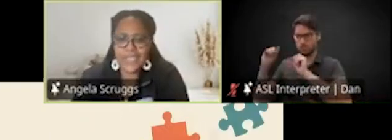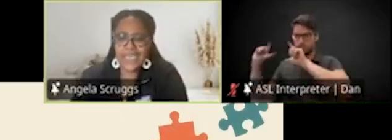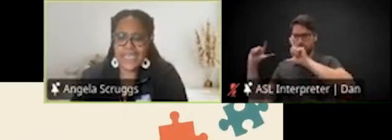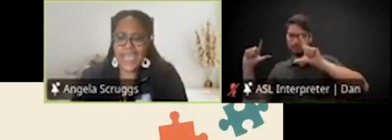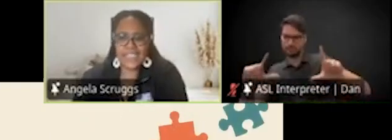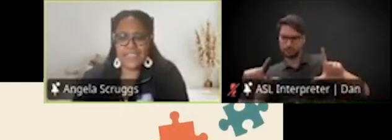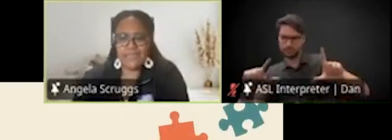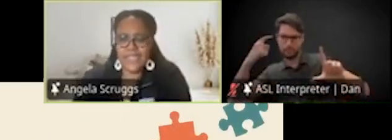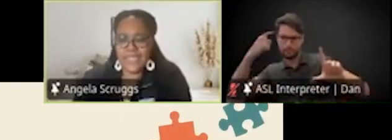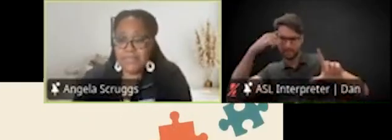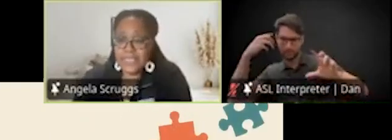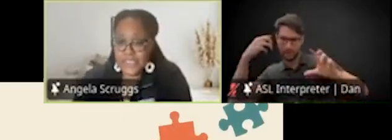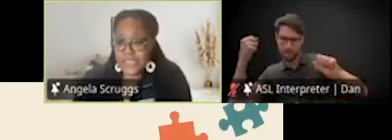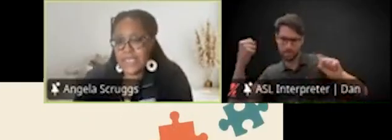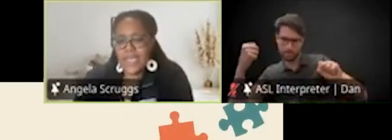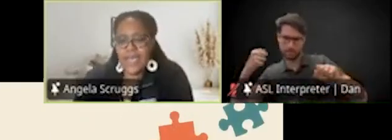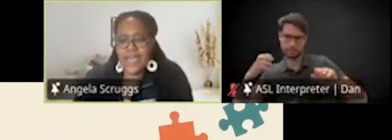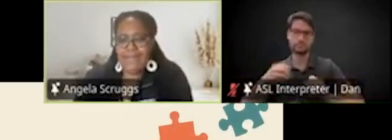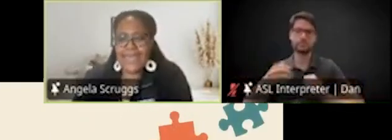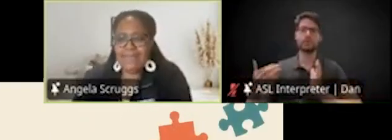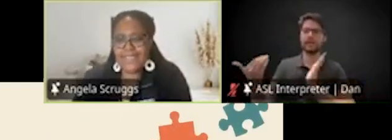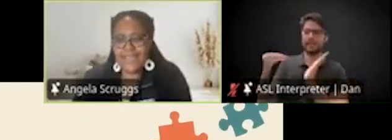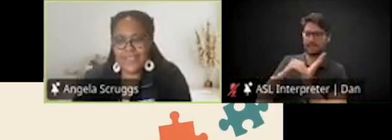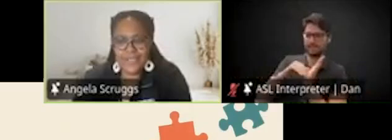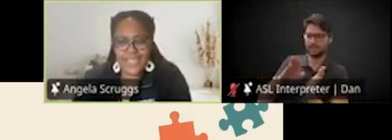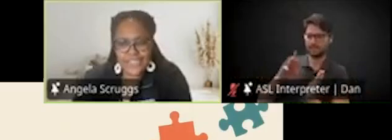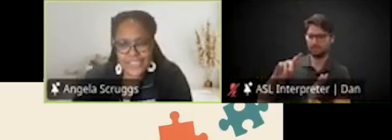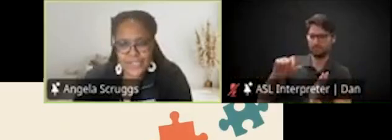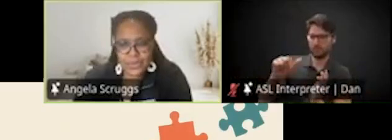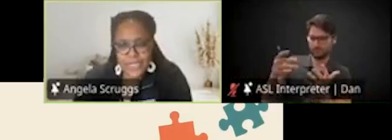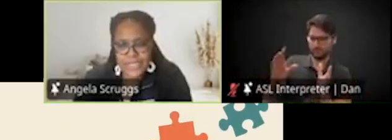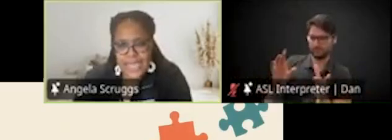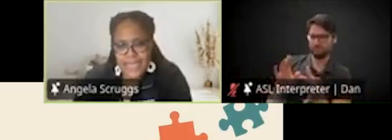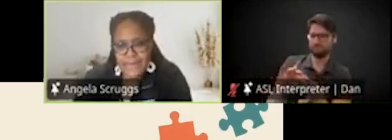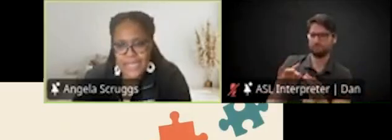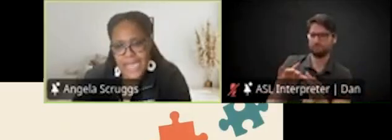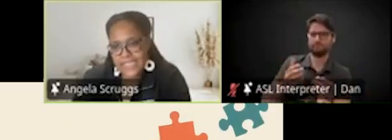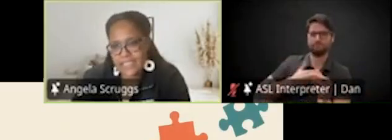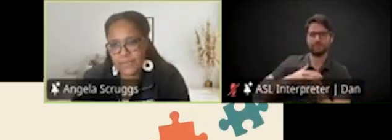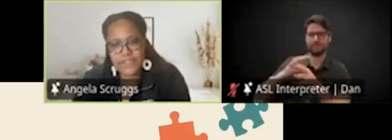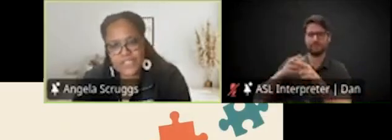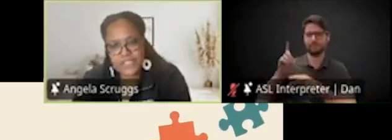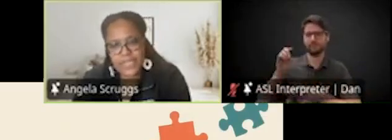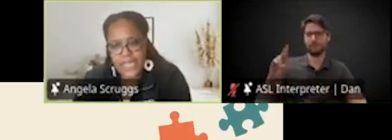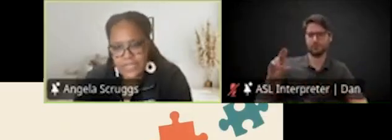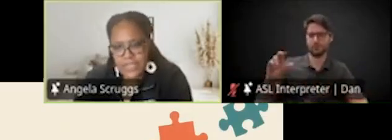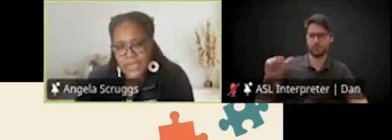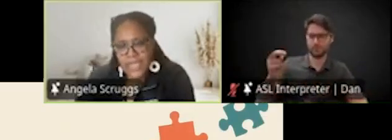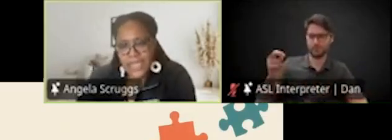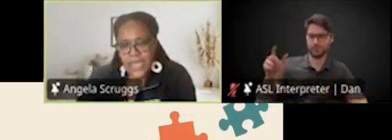So again, as Brenda mentioned, my name is Dr. Angela Scruggs. I am a licensed professional counselor,